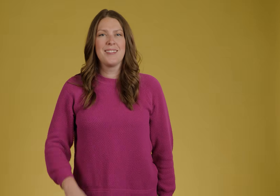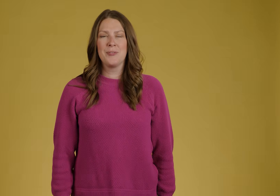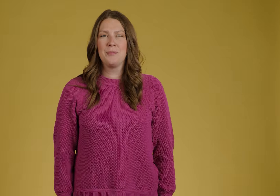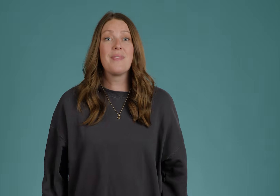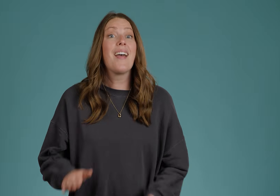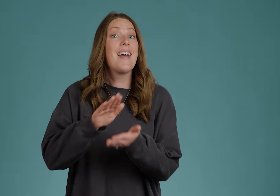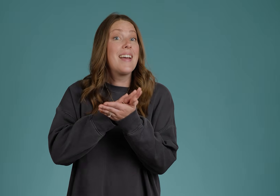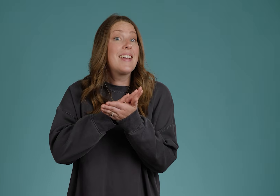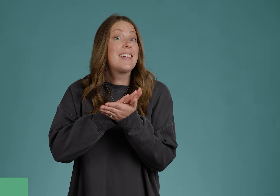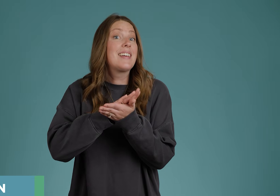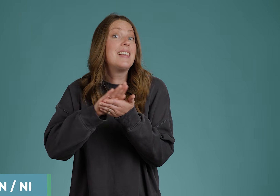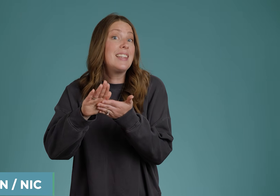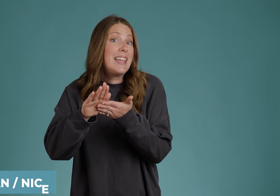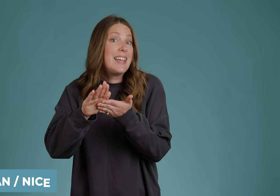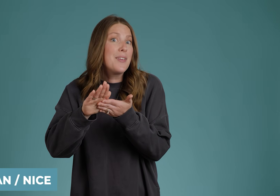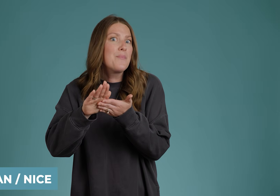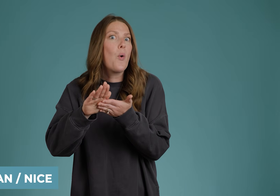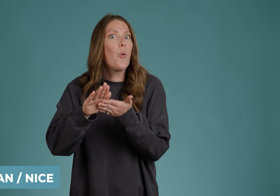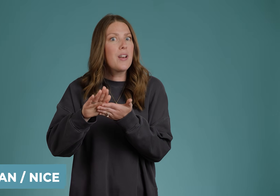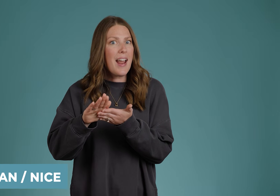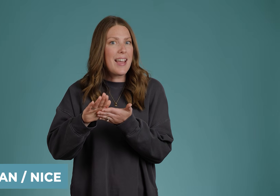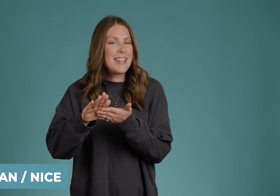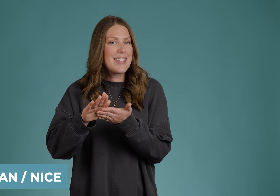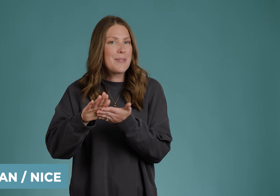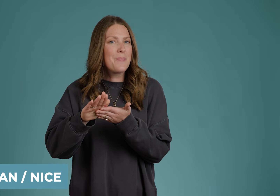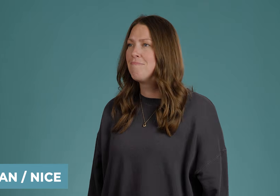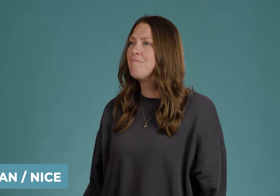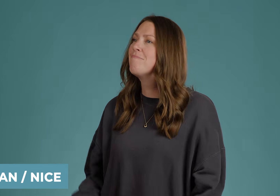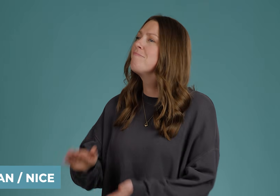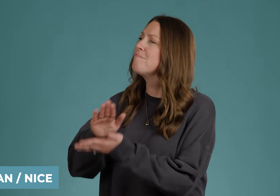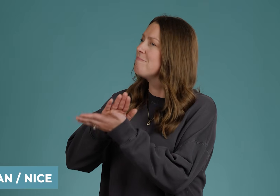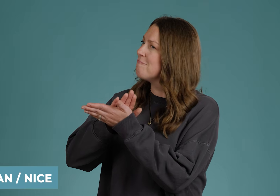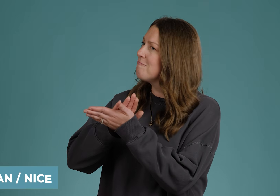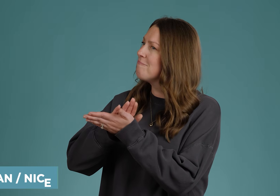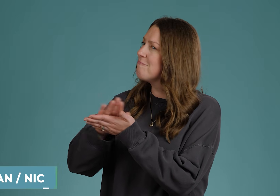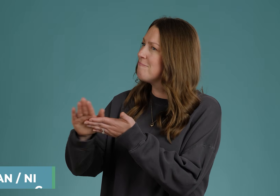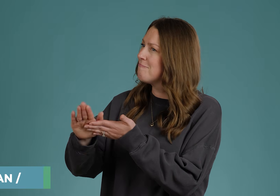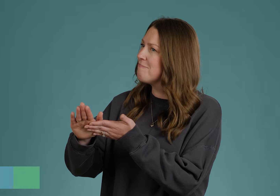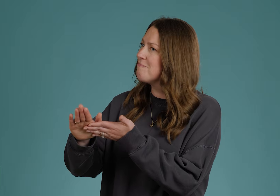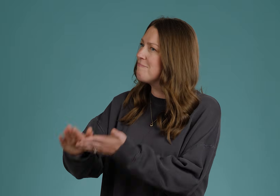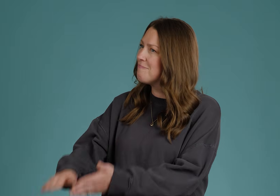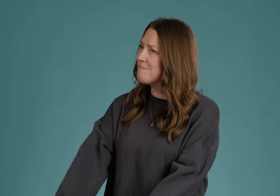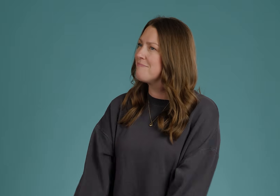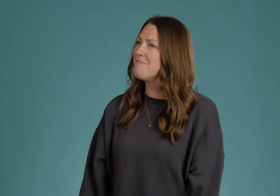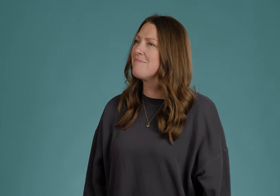Clean or nice. This is like you finished cleaning.